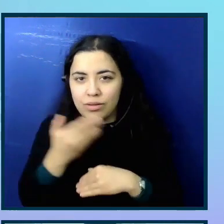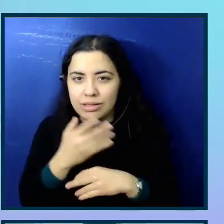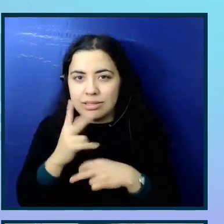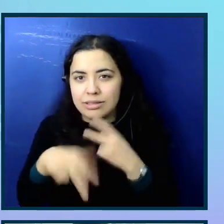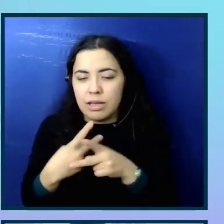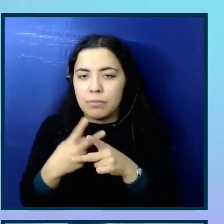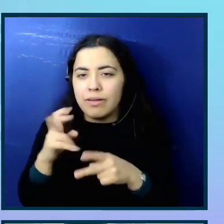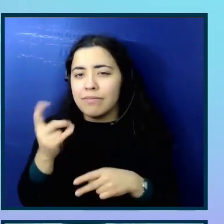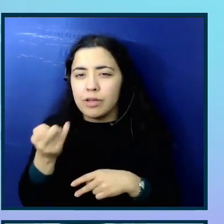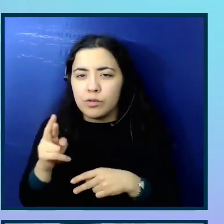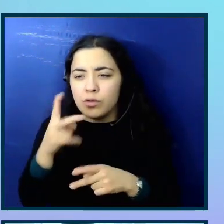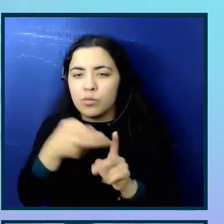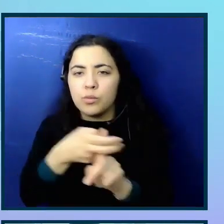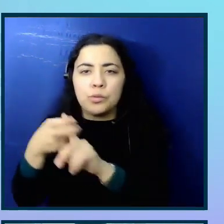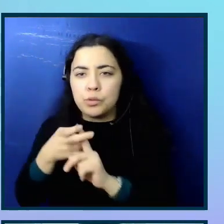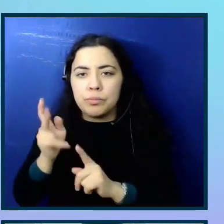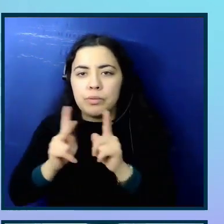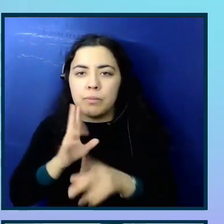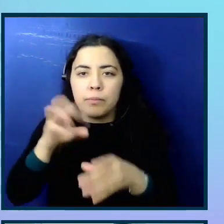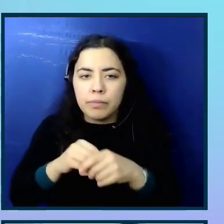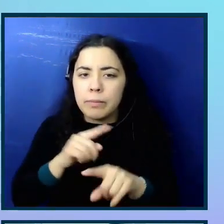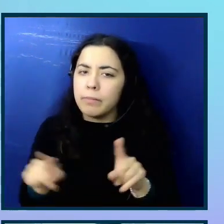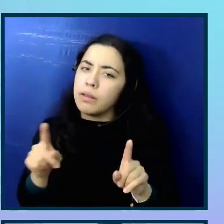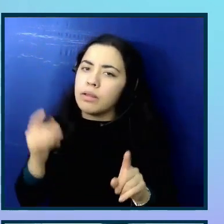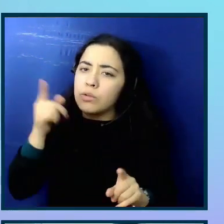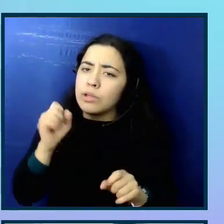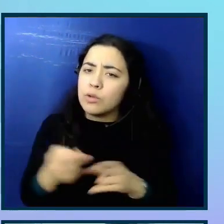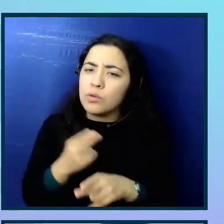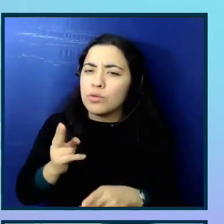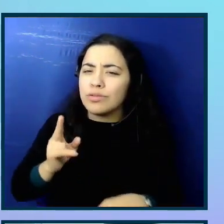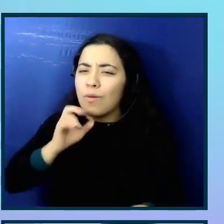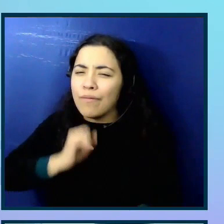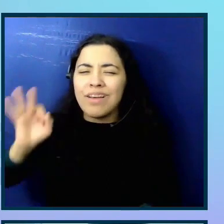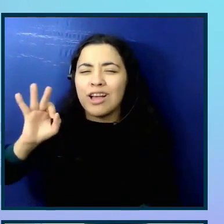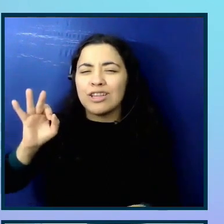to help them recruit participants, but you can use an old school snowball sampling technique